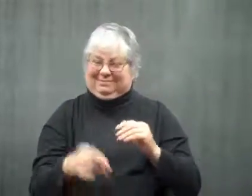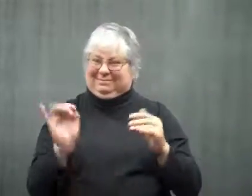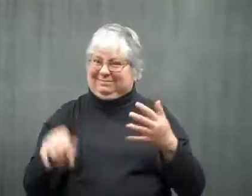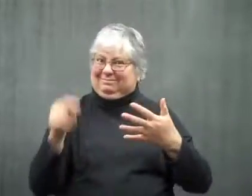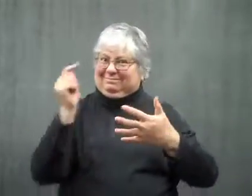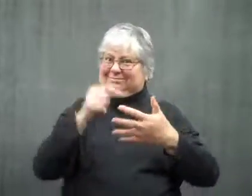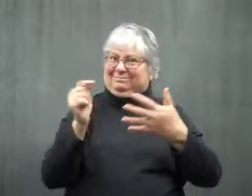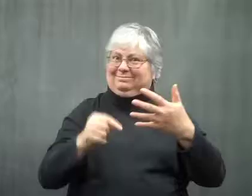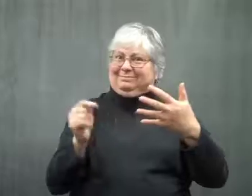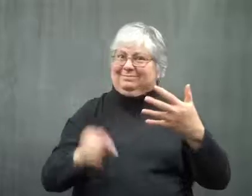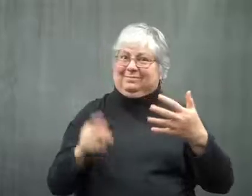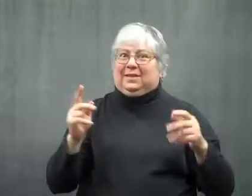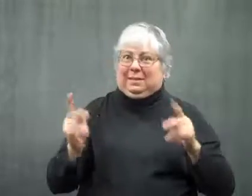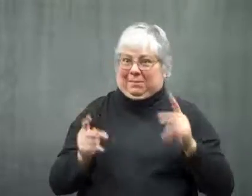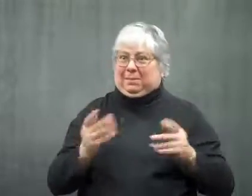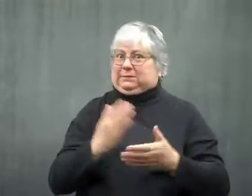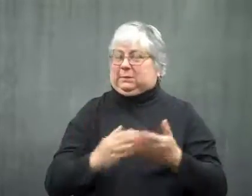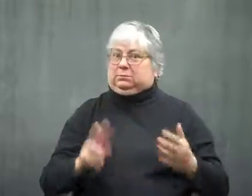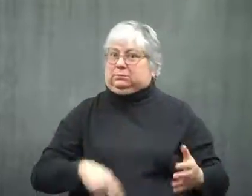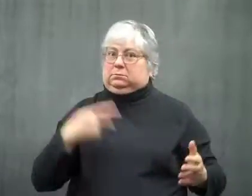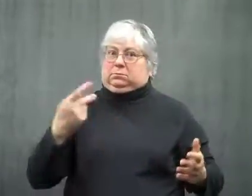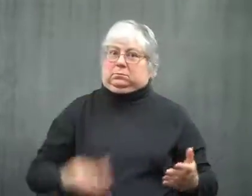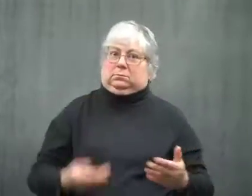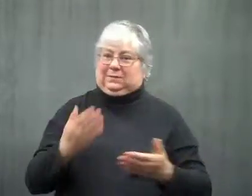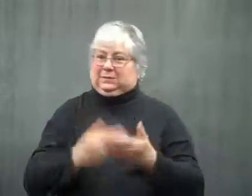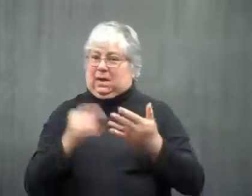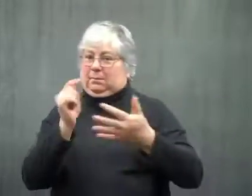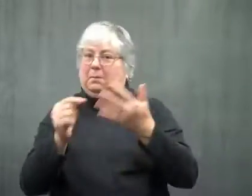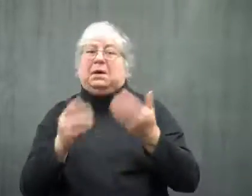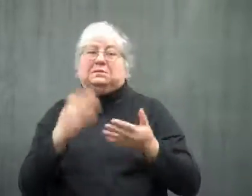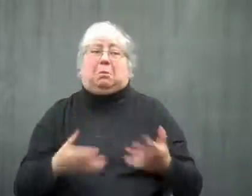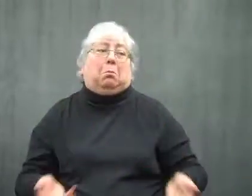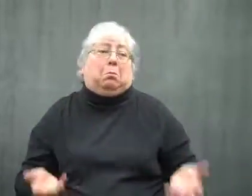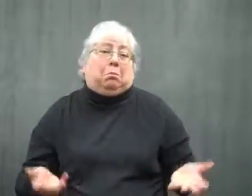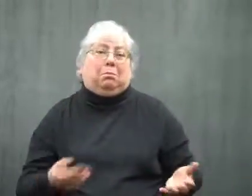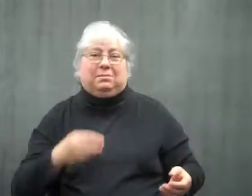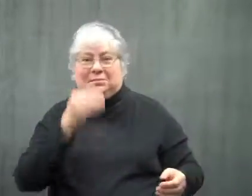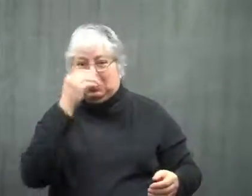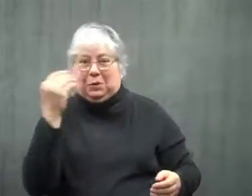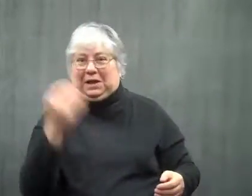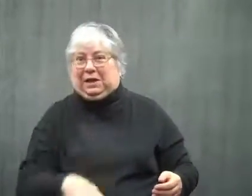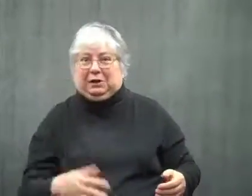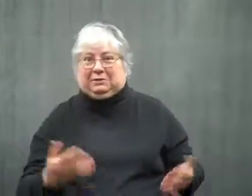Some are upset by these cuts, others don't care.